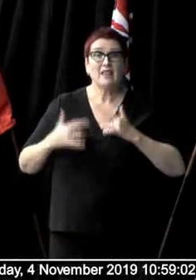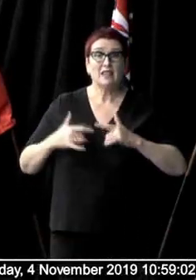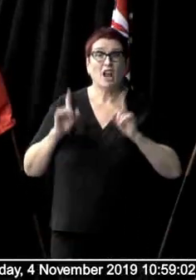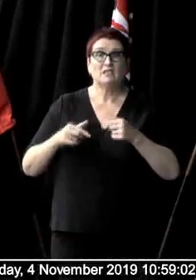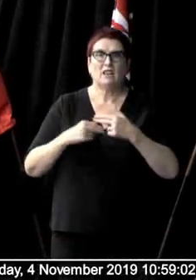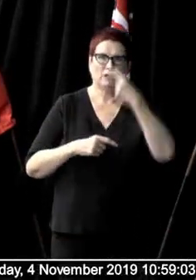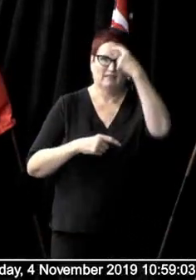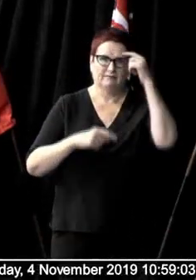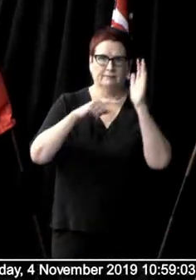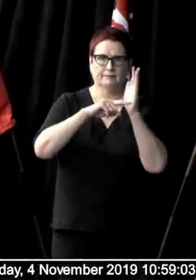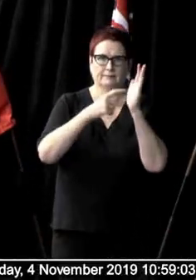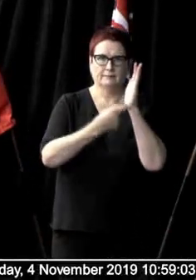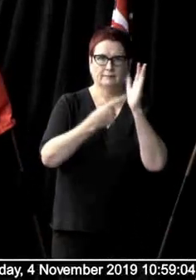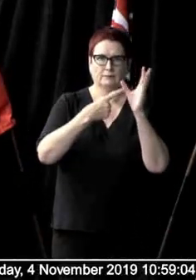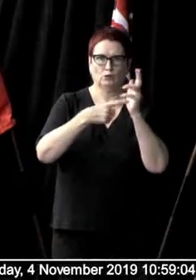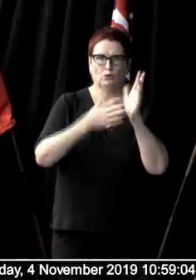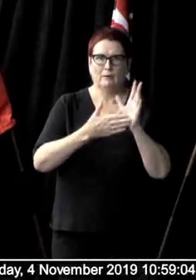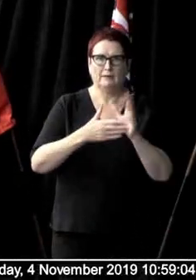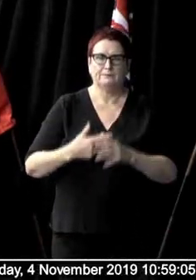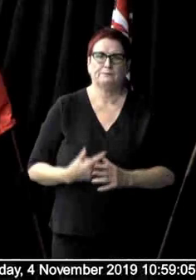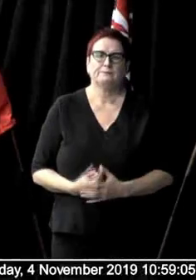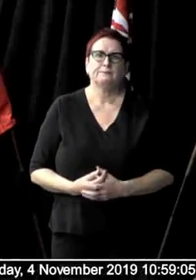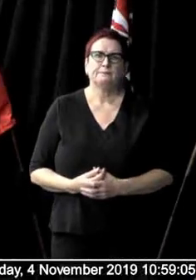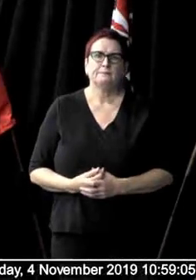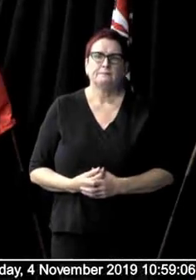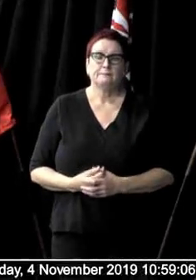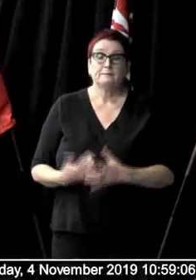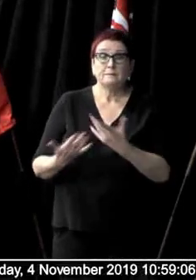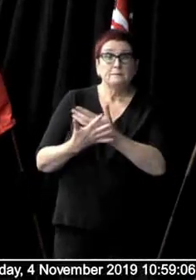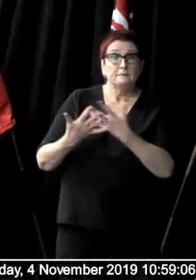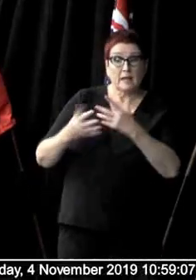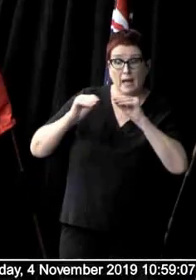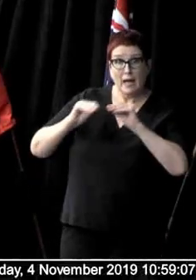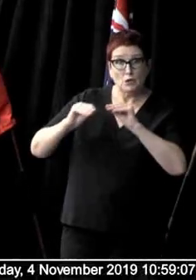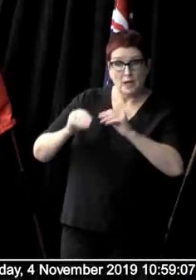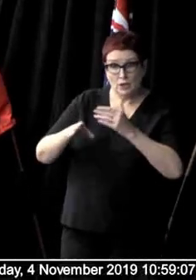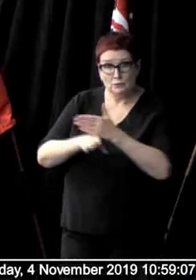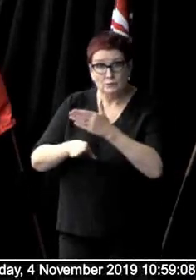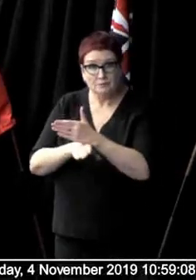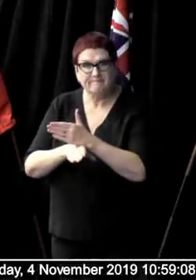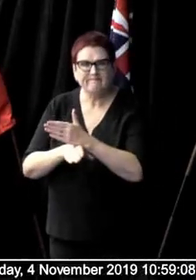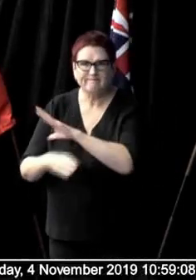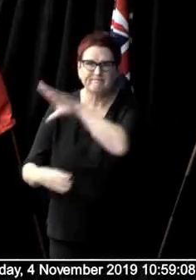Many barriers remain entrenched in education practice, and very often in education law and policy.